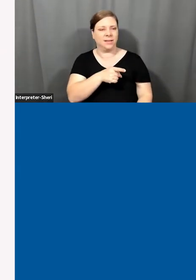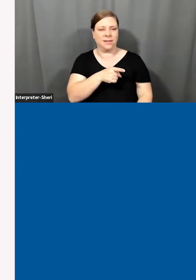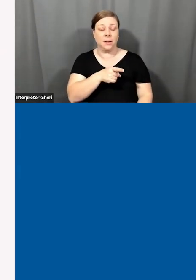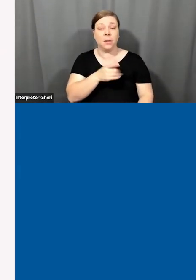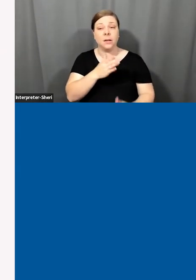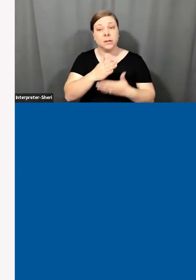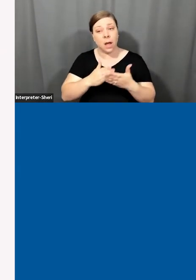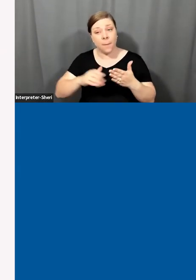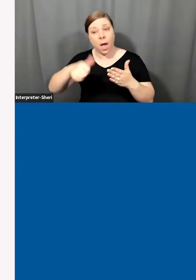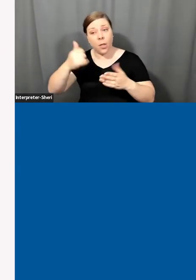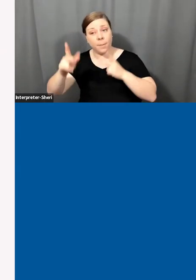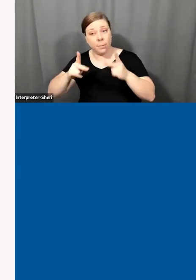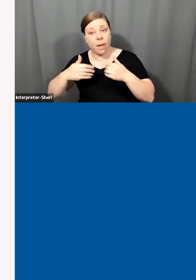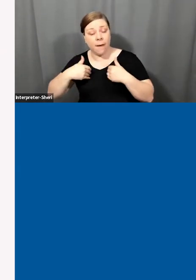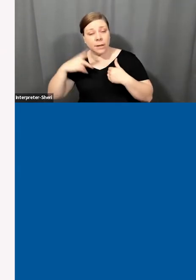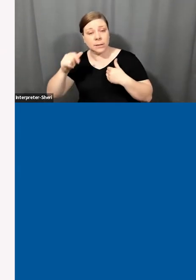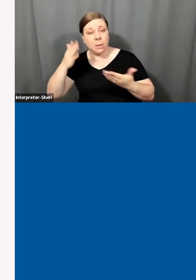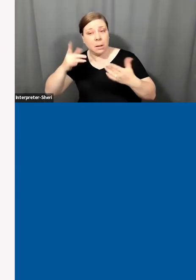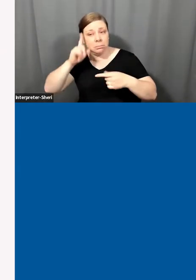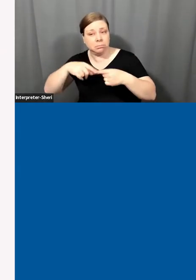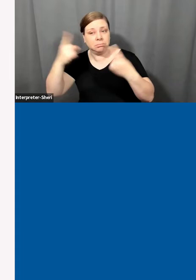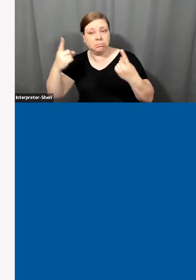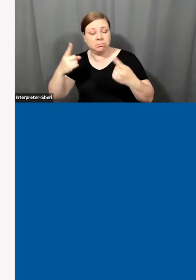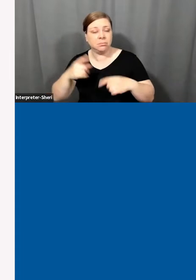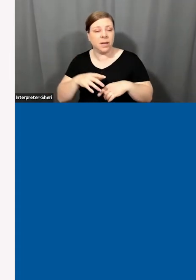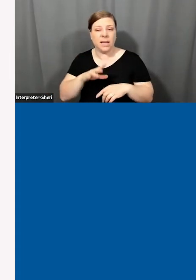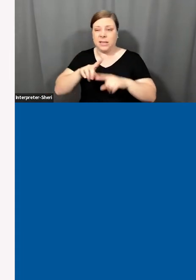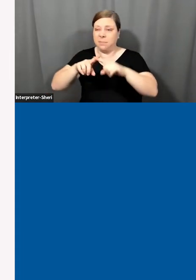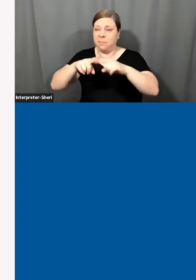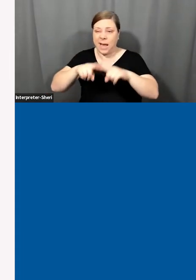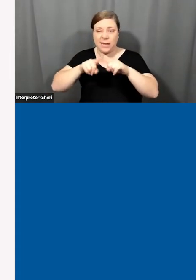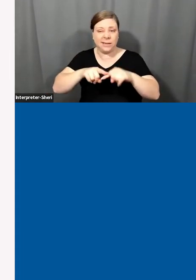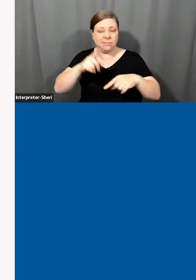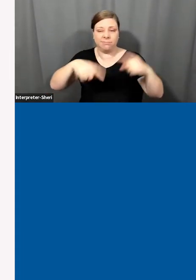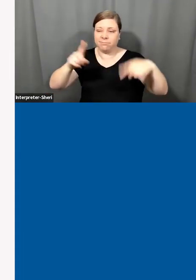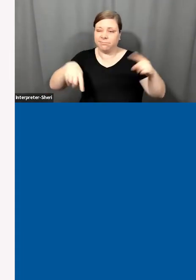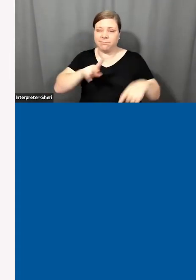It's highly personal, but for me, if we can at least come to a place in society